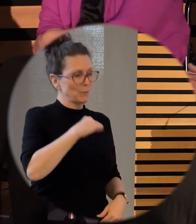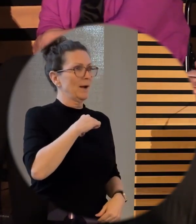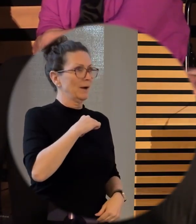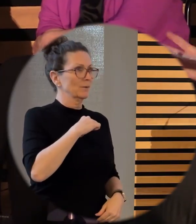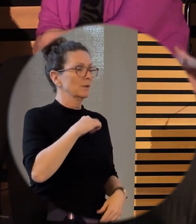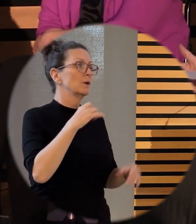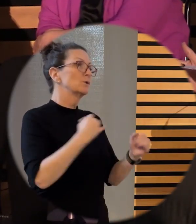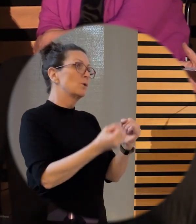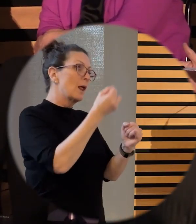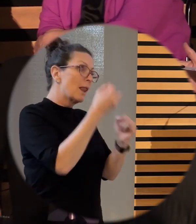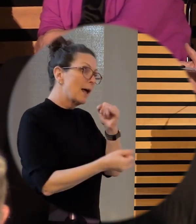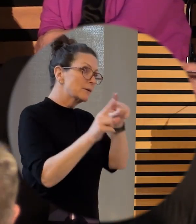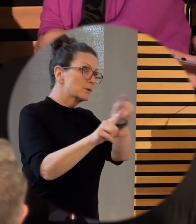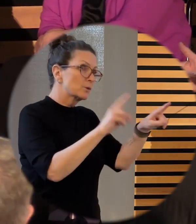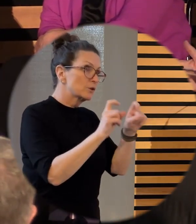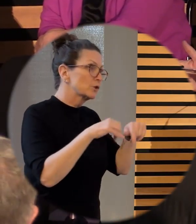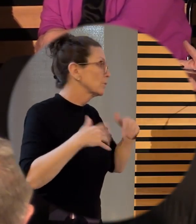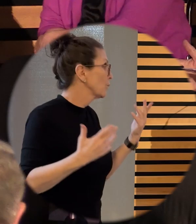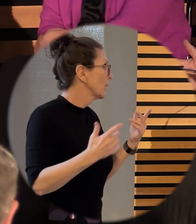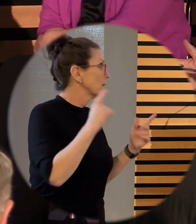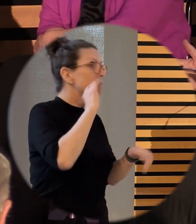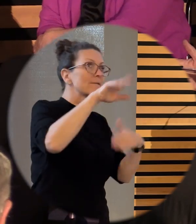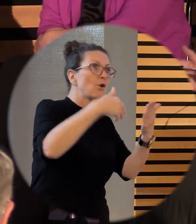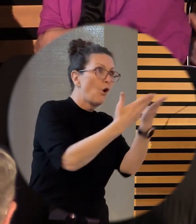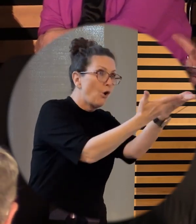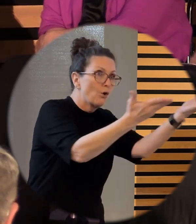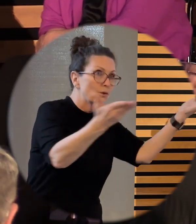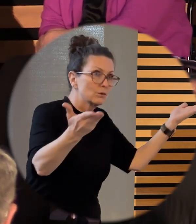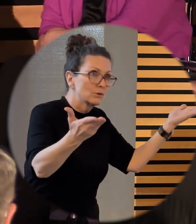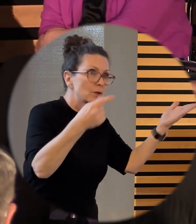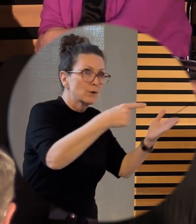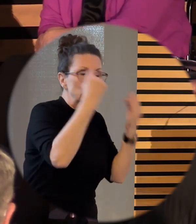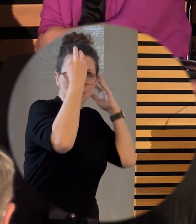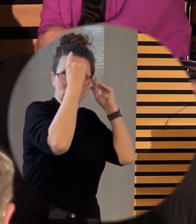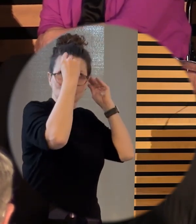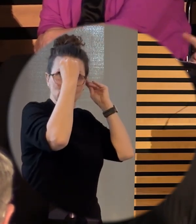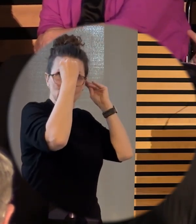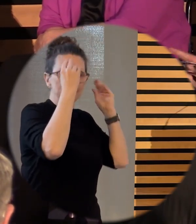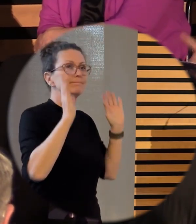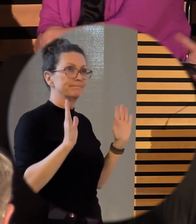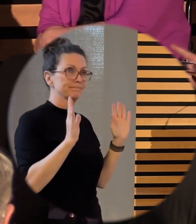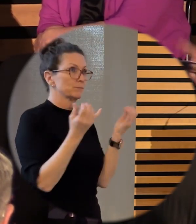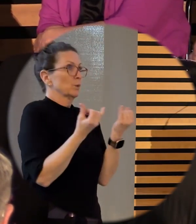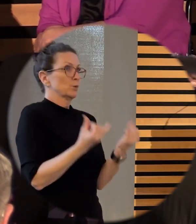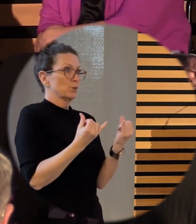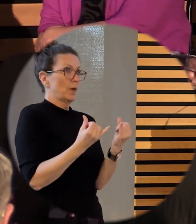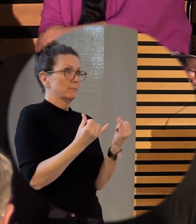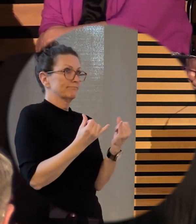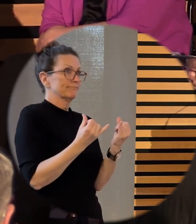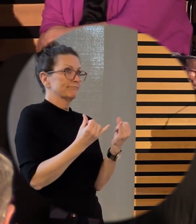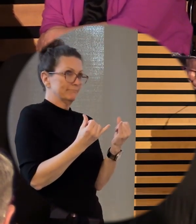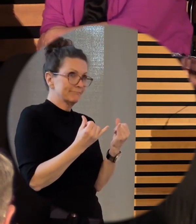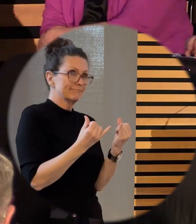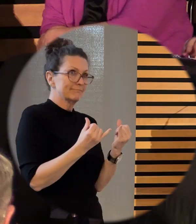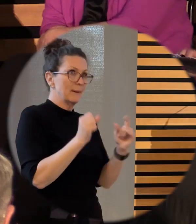actually to all of you to take away with you and the question is this. What will you now do so that